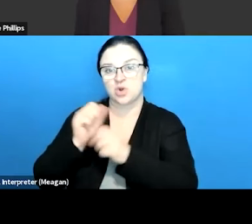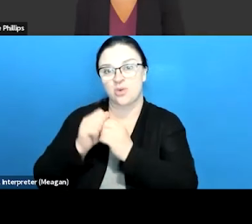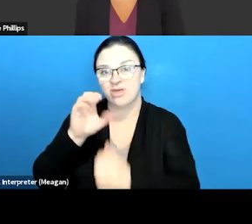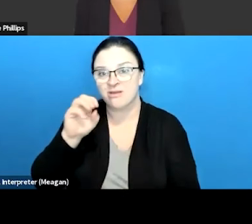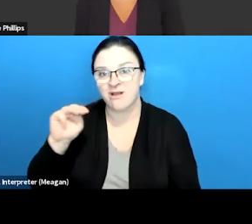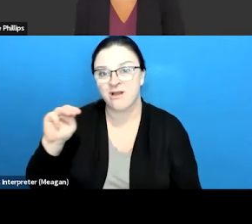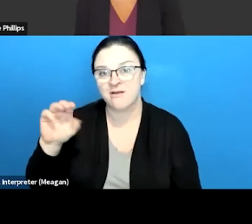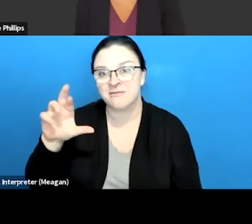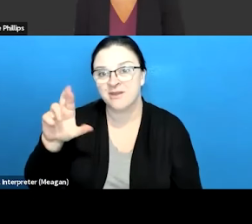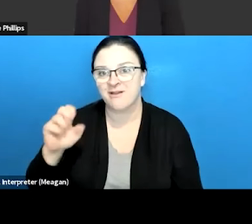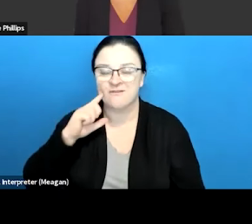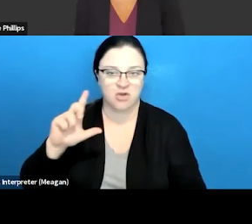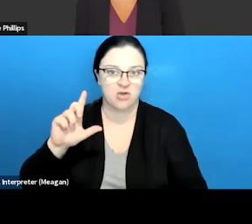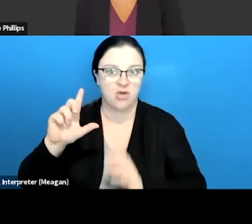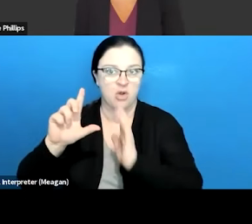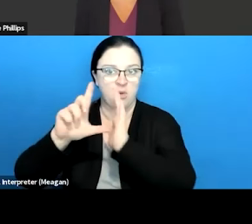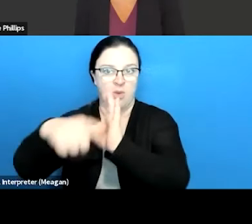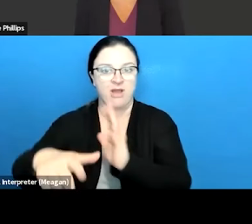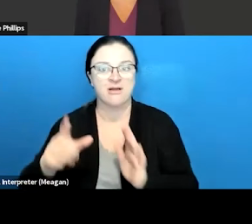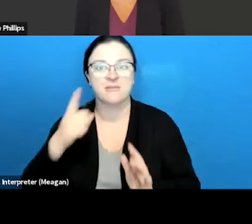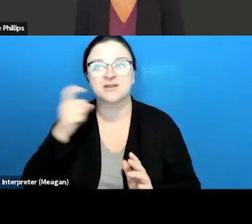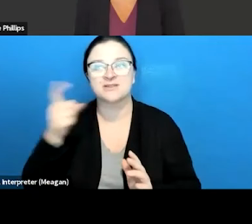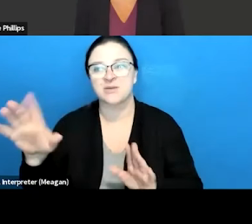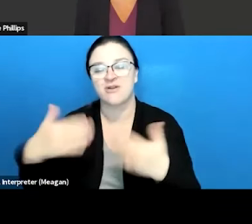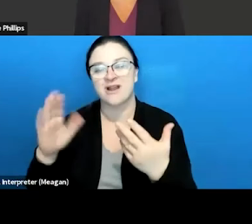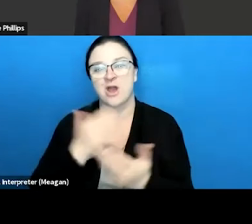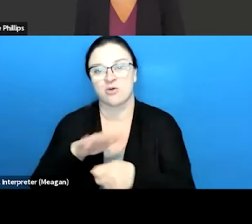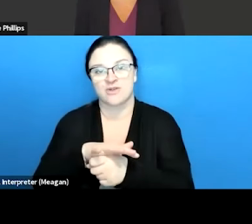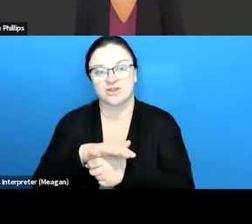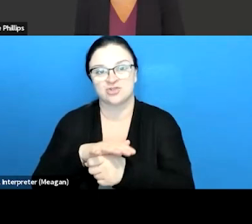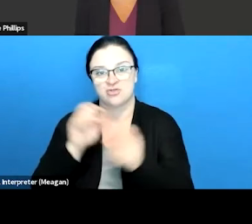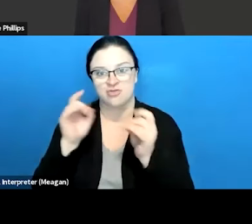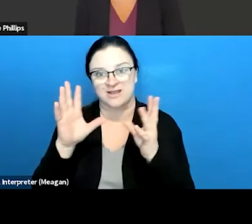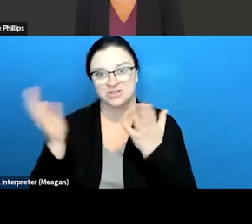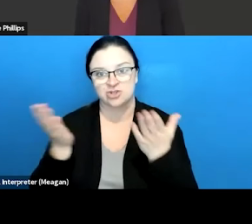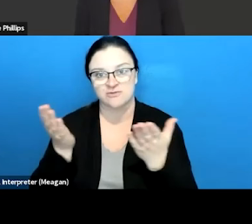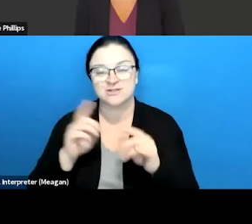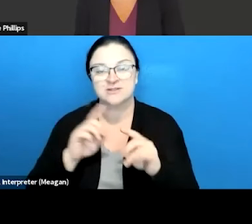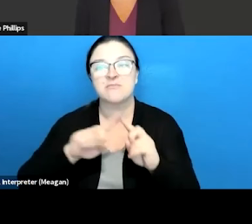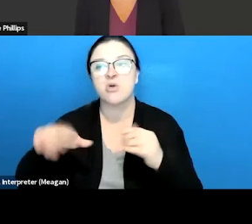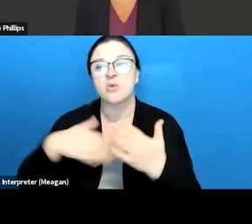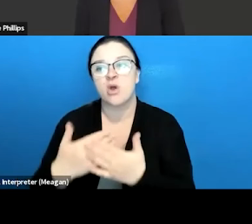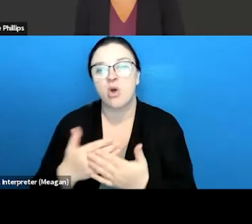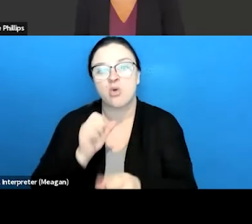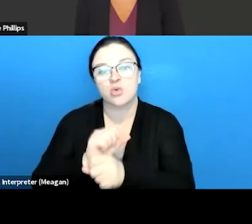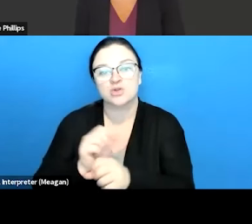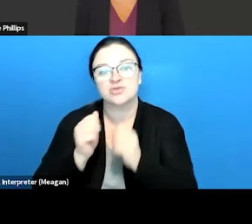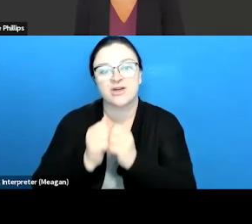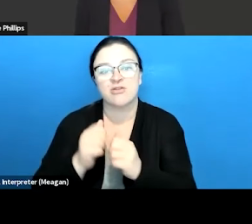because they've provided our regional crisis services, but we've all worked together on various projects